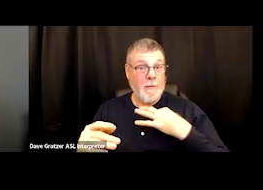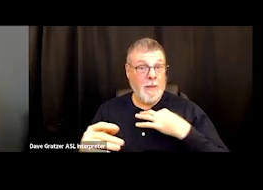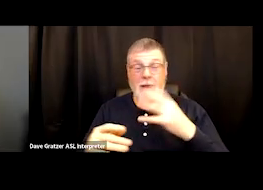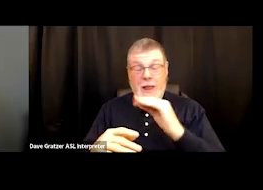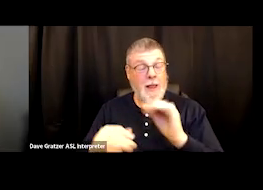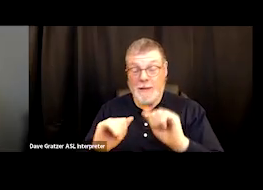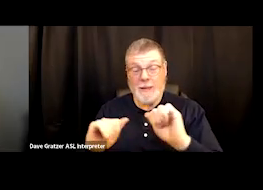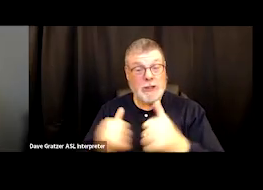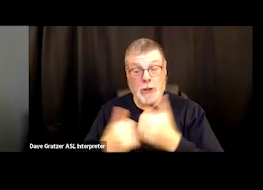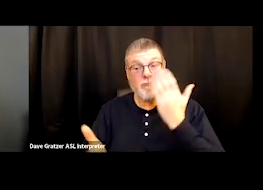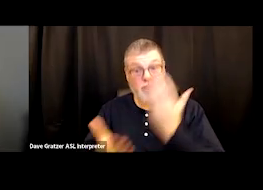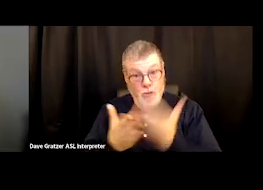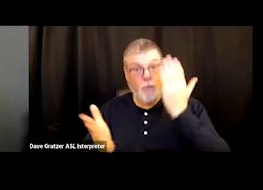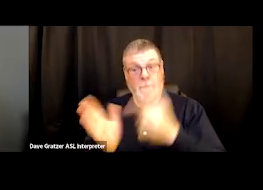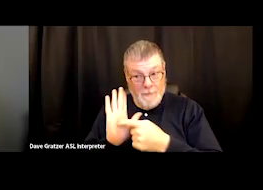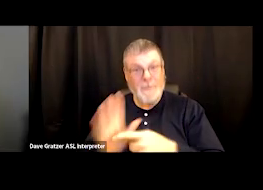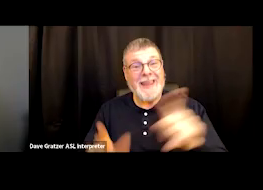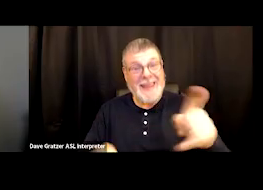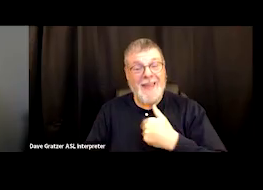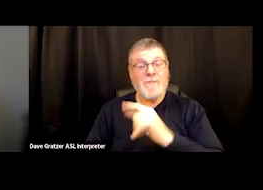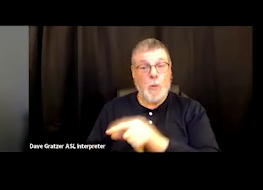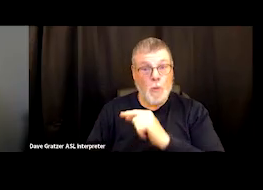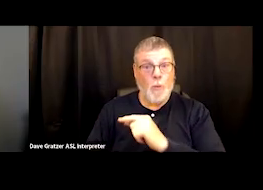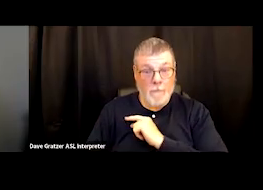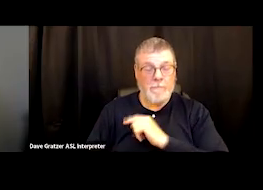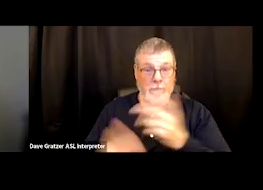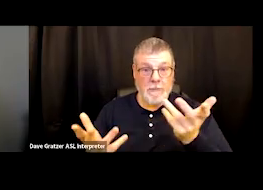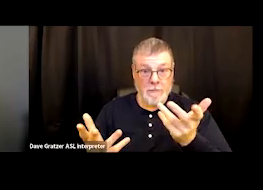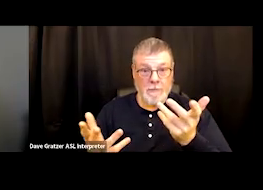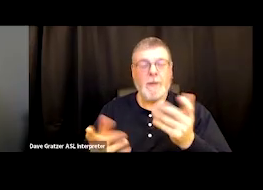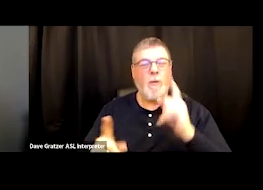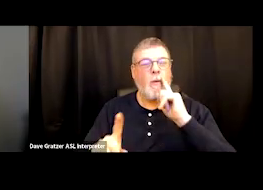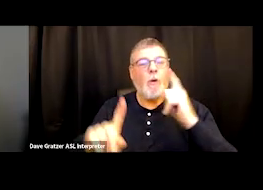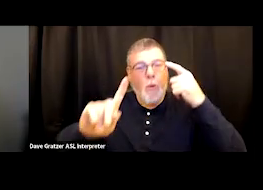individuals qualify for these benefits. And so that's really the aim of the SOAR model